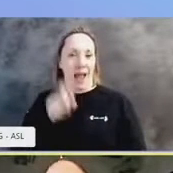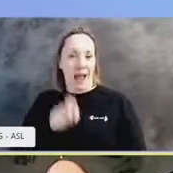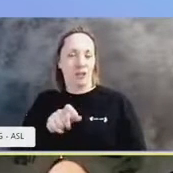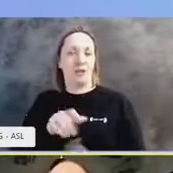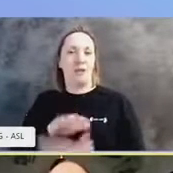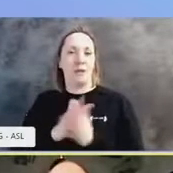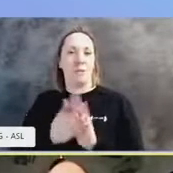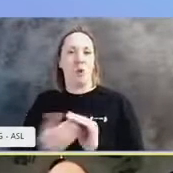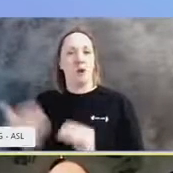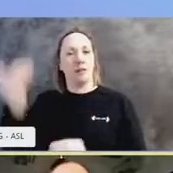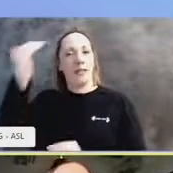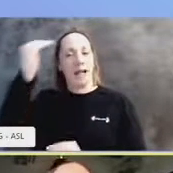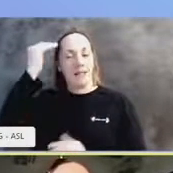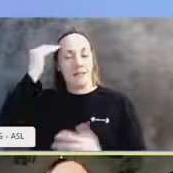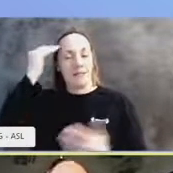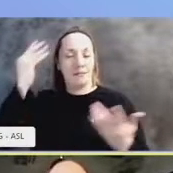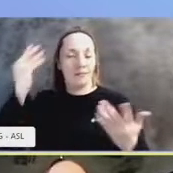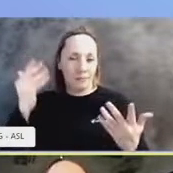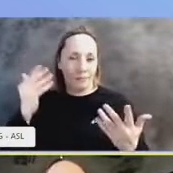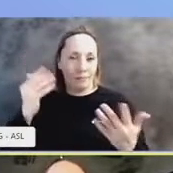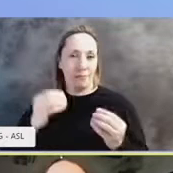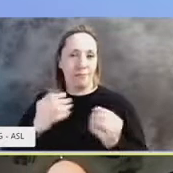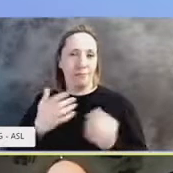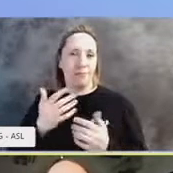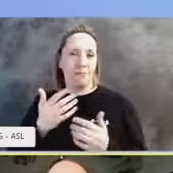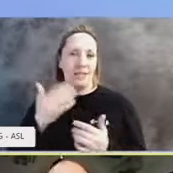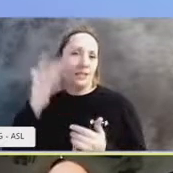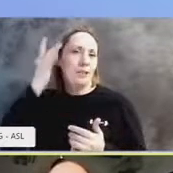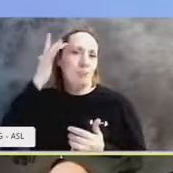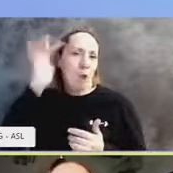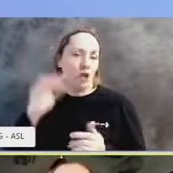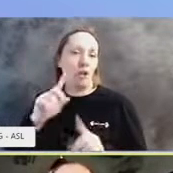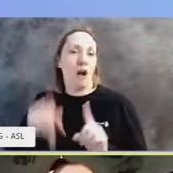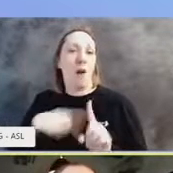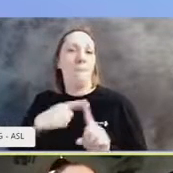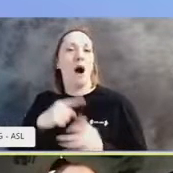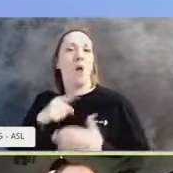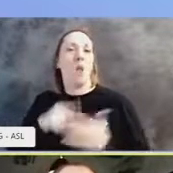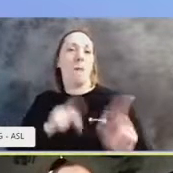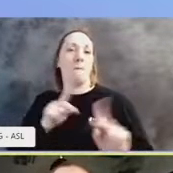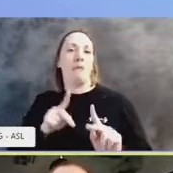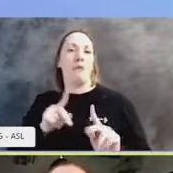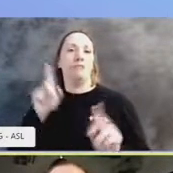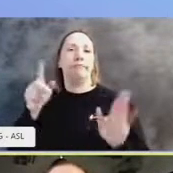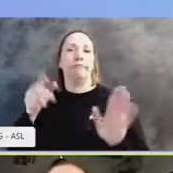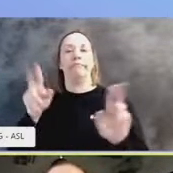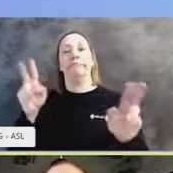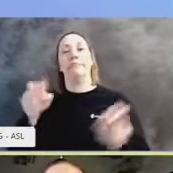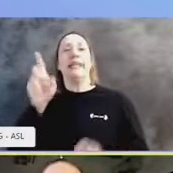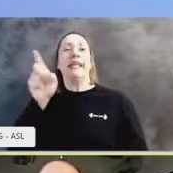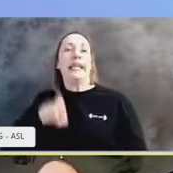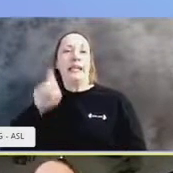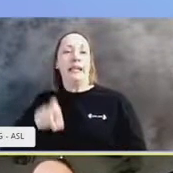face that my assumptions were wrong, and then I needed to be more cognizant and more